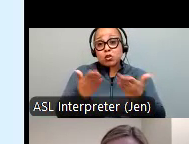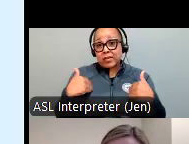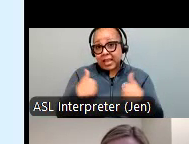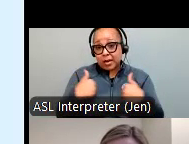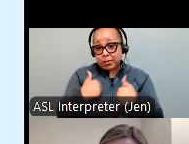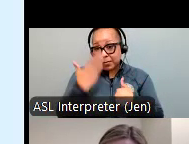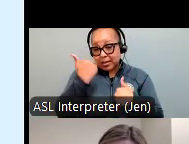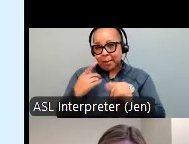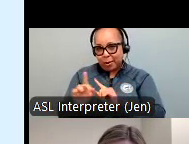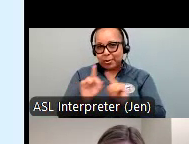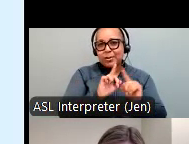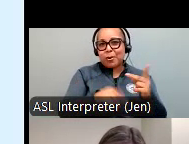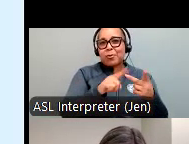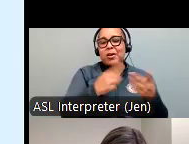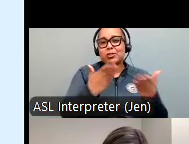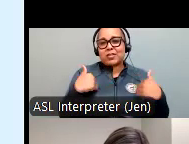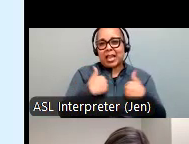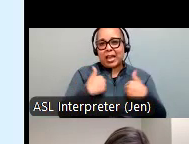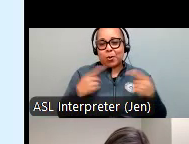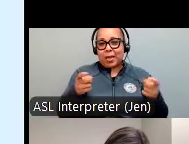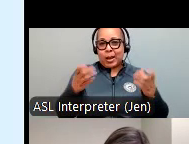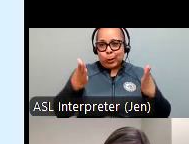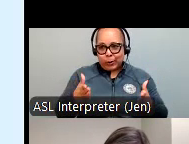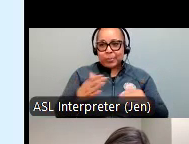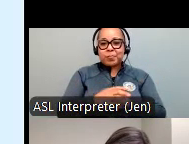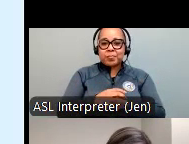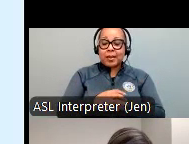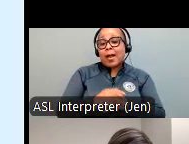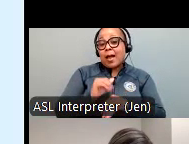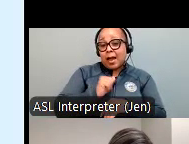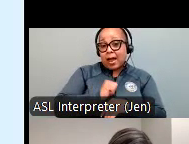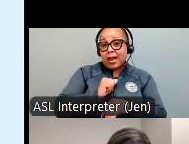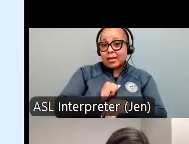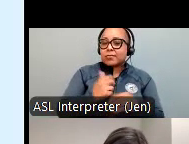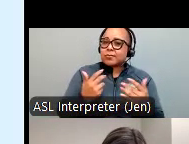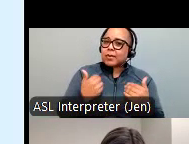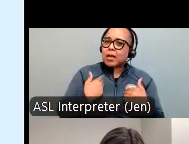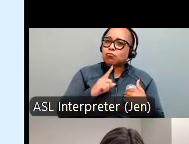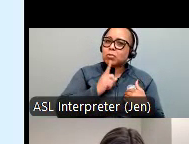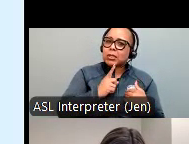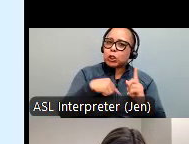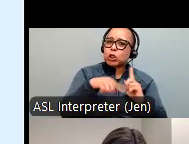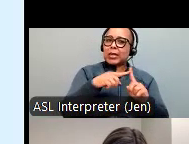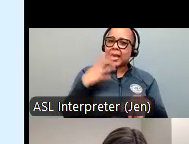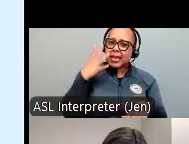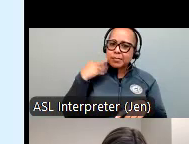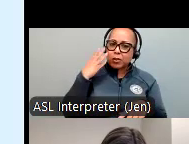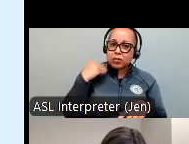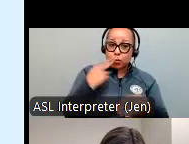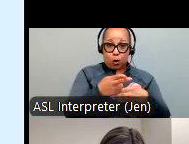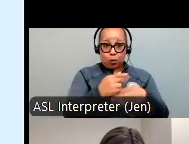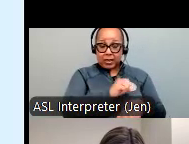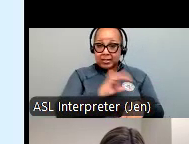I'm also a service animal handler, I've had really good experiences where hotel staff have directed